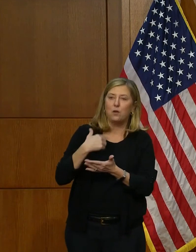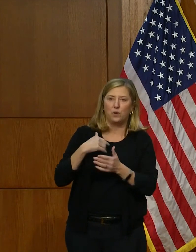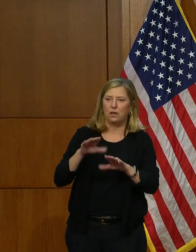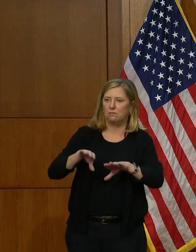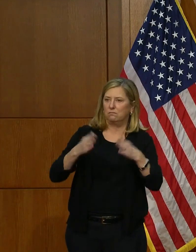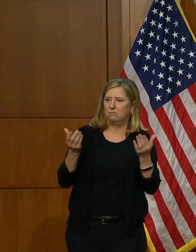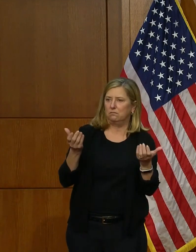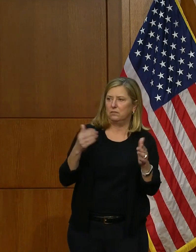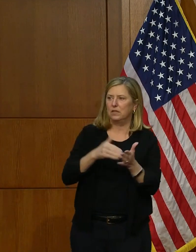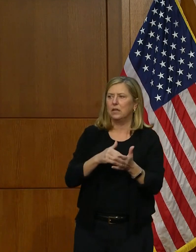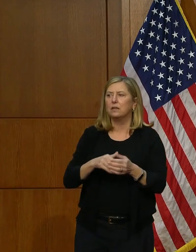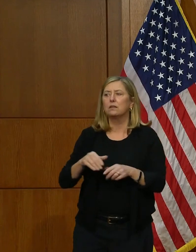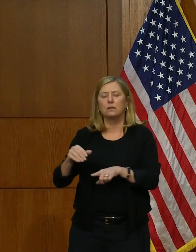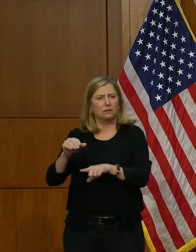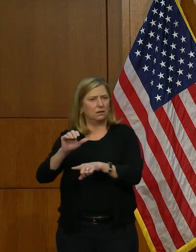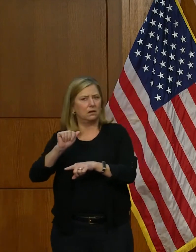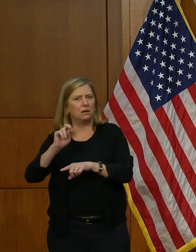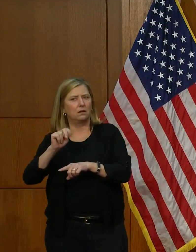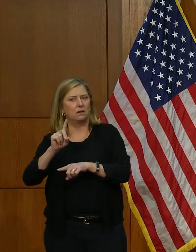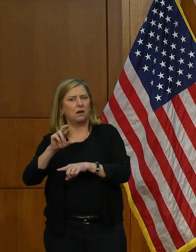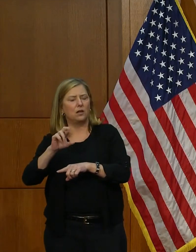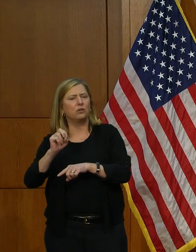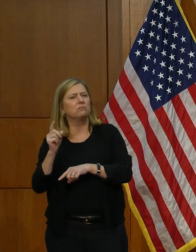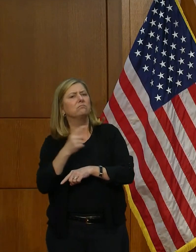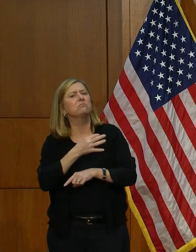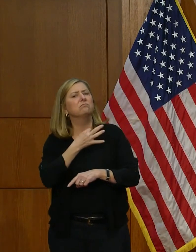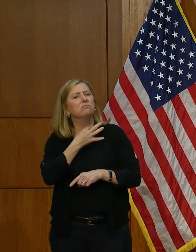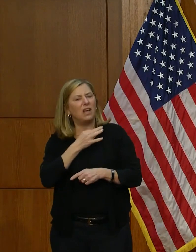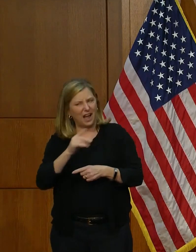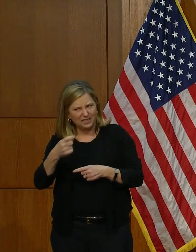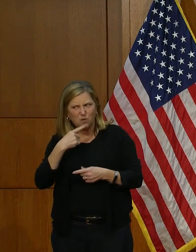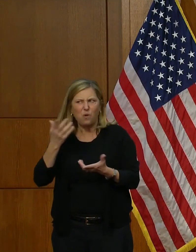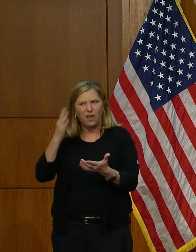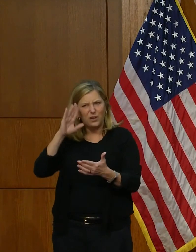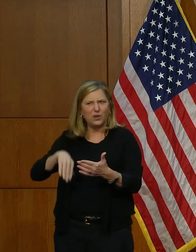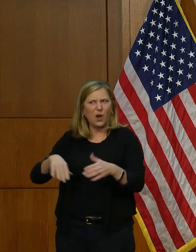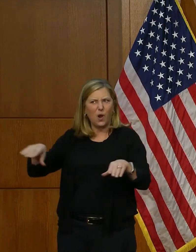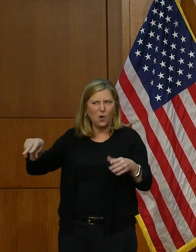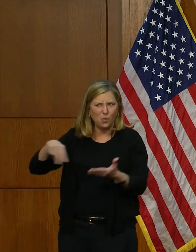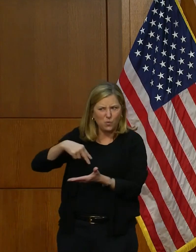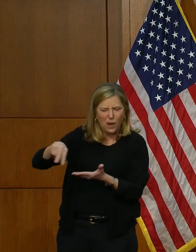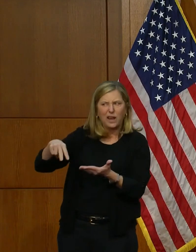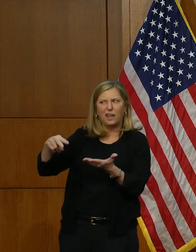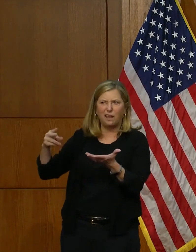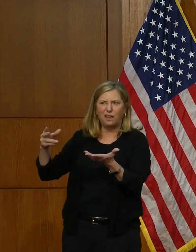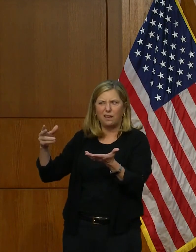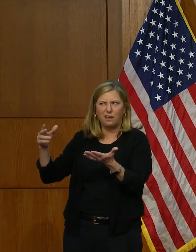USE THE MEASURES IS AS SOON AS